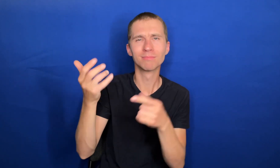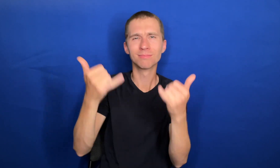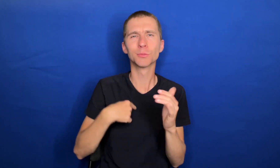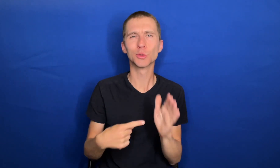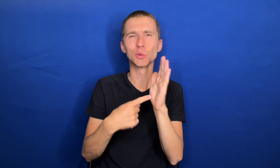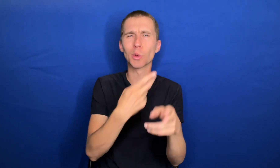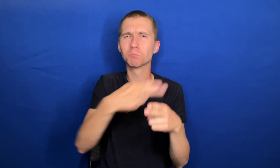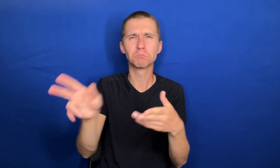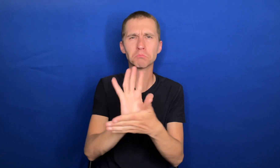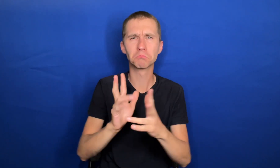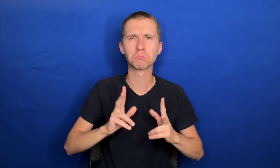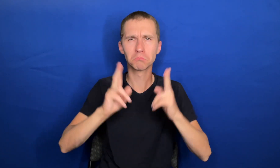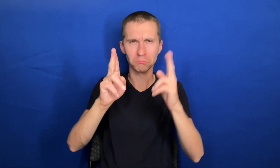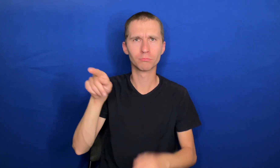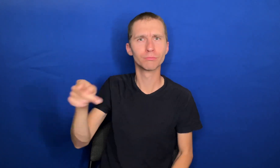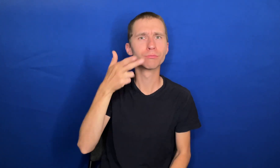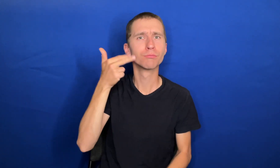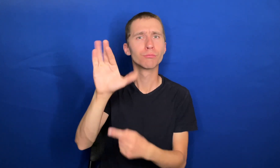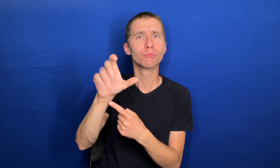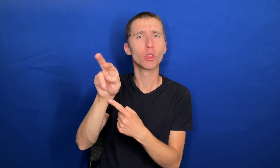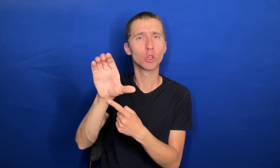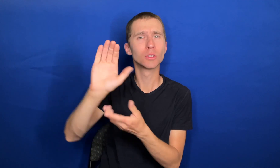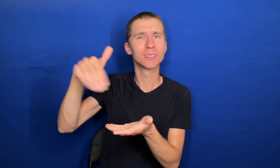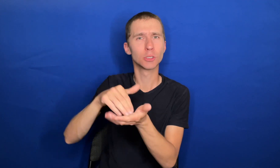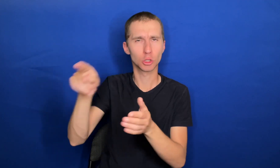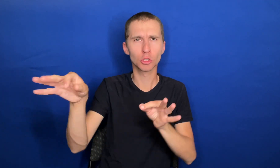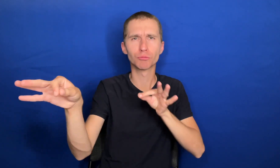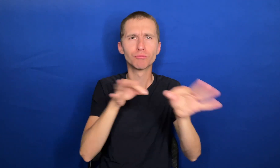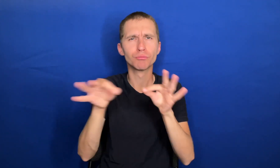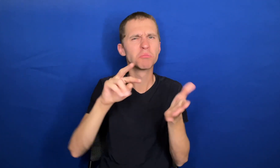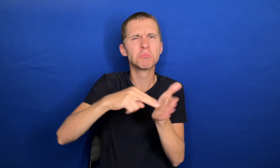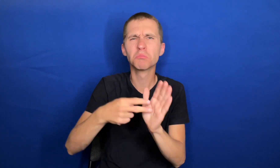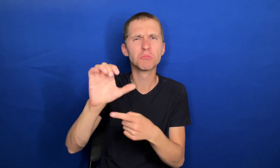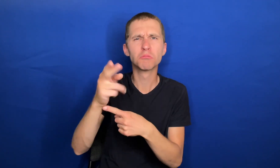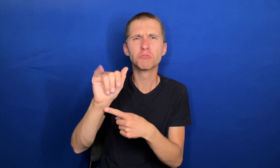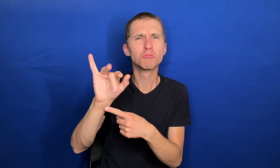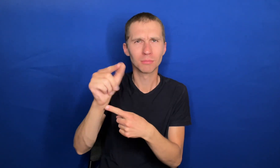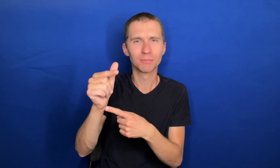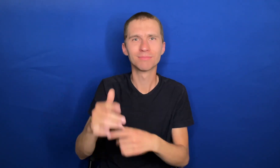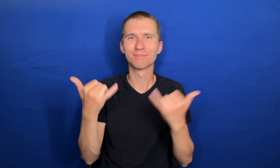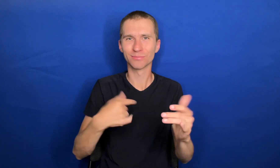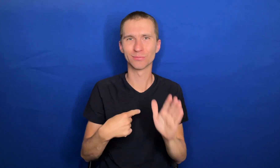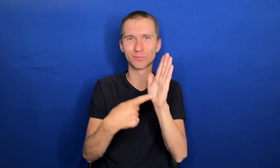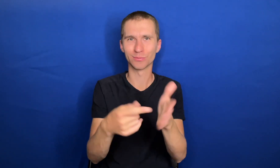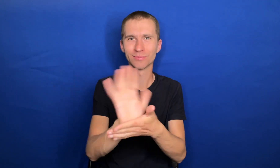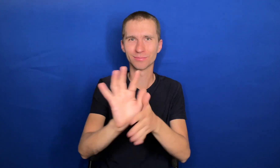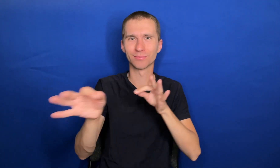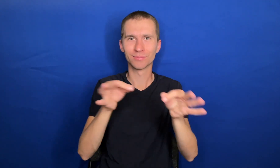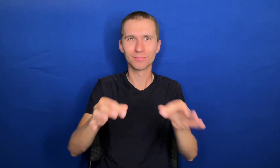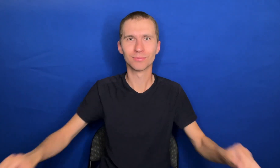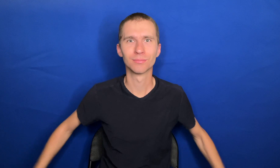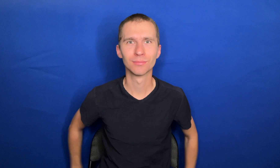What does "chaining" mean? Now, I'm going to show you a brief explanatory video from the Clerc Center that defines "chaining."